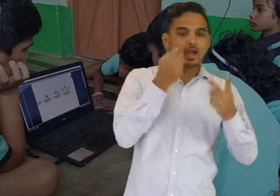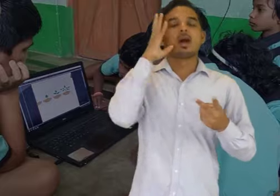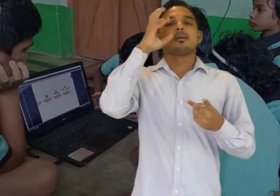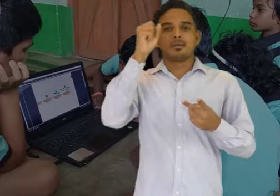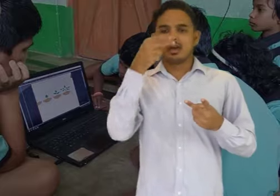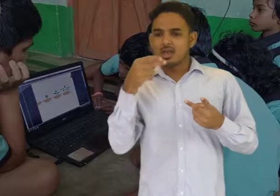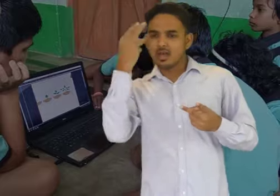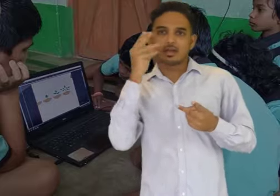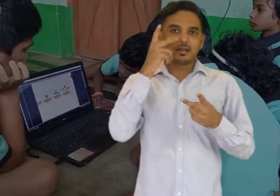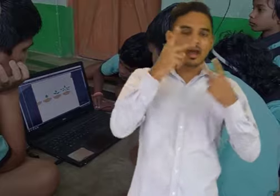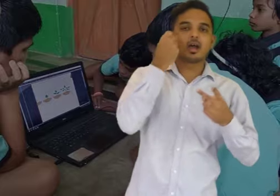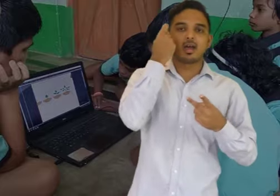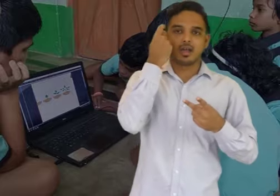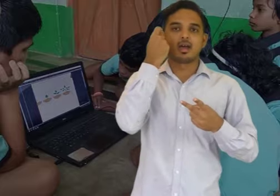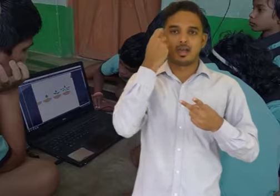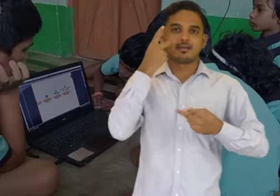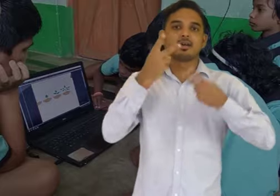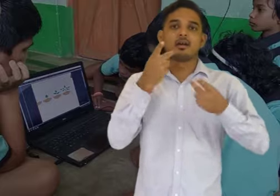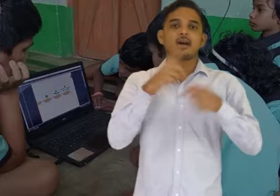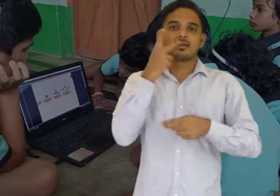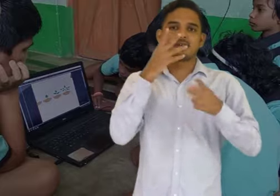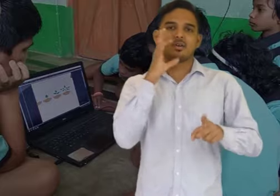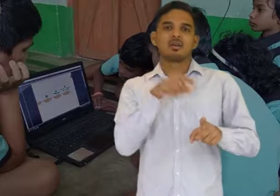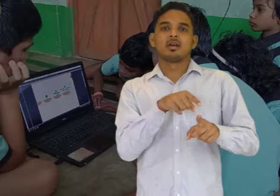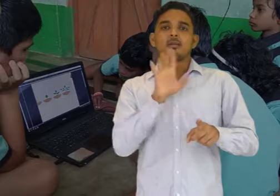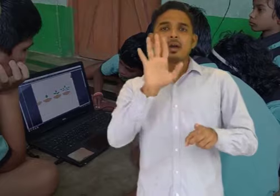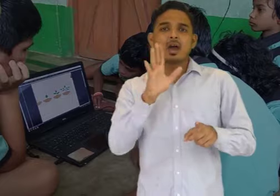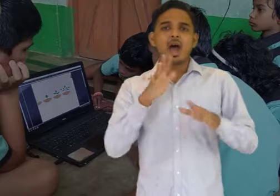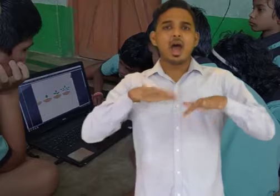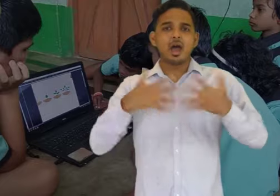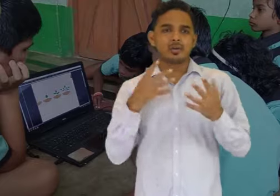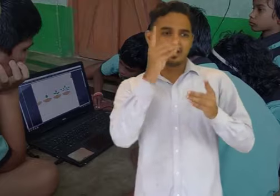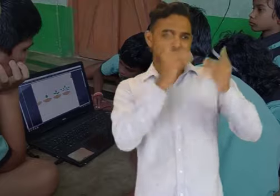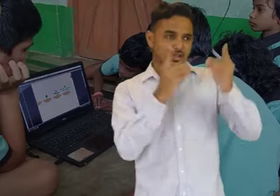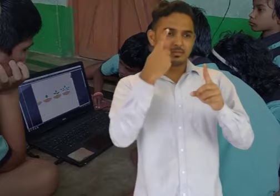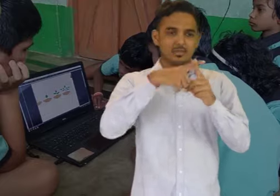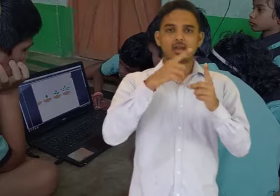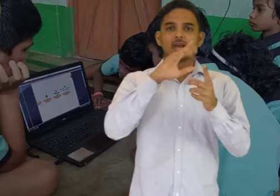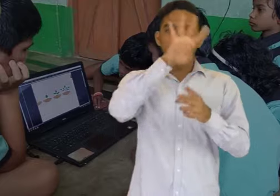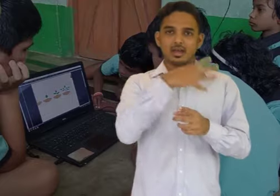and then handouts of the same can be distributed the students cut the